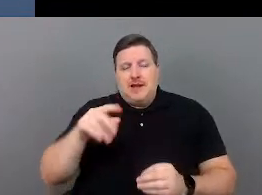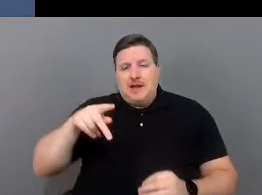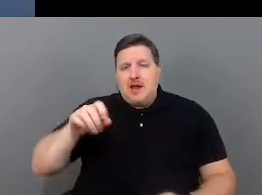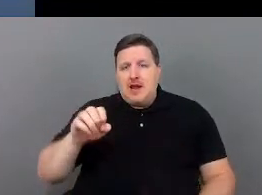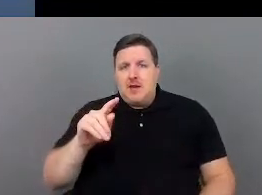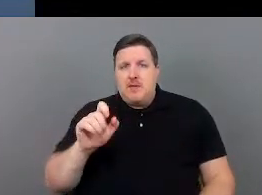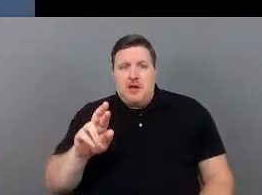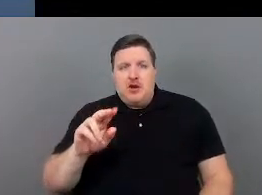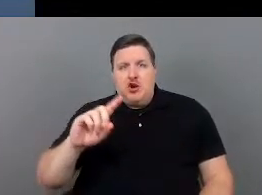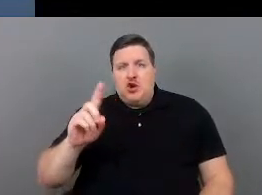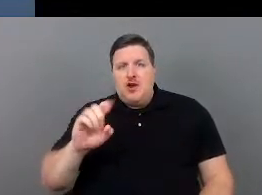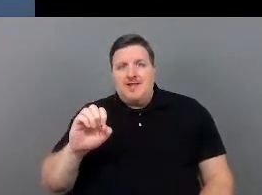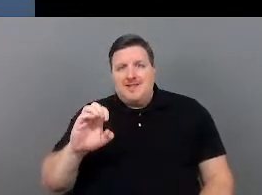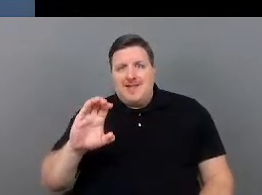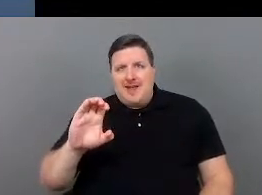I'VE GOT A LITTLE BIT OF A COLD. BUT I'LL TRY MY BEST.